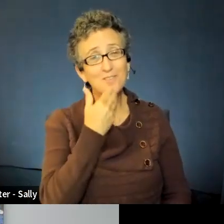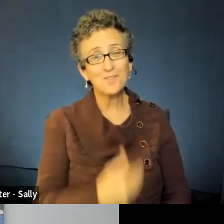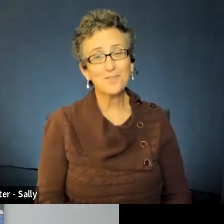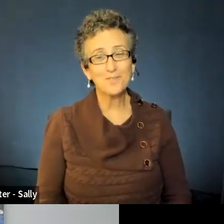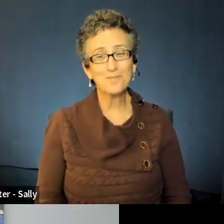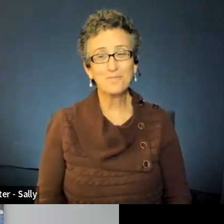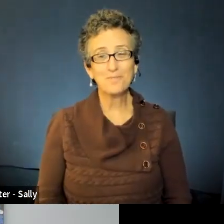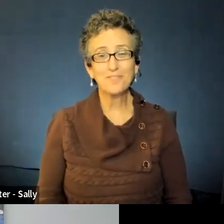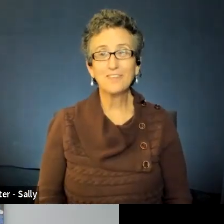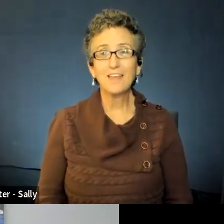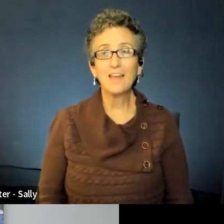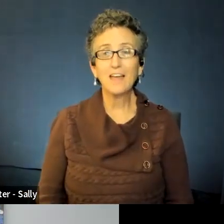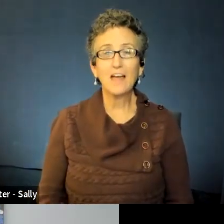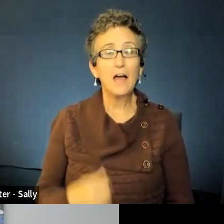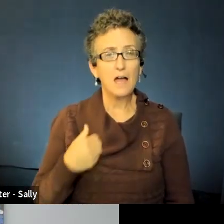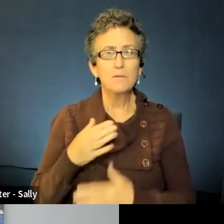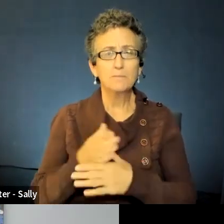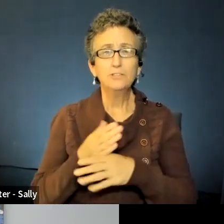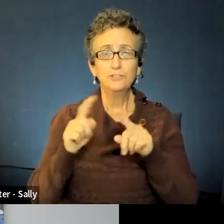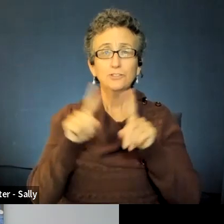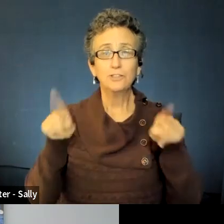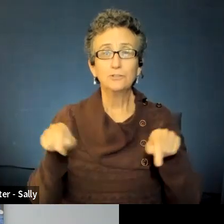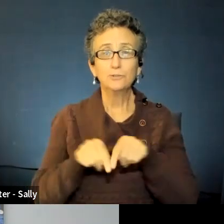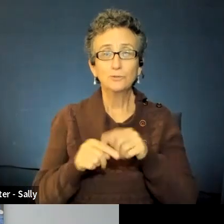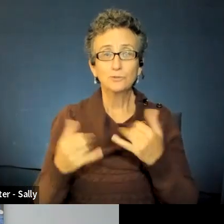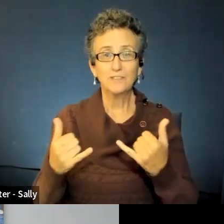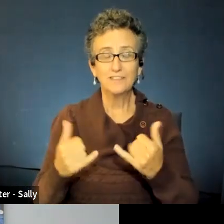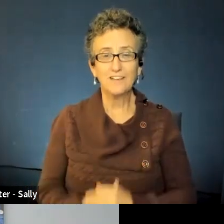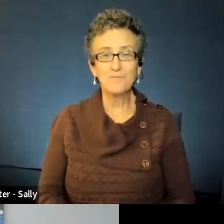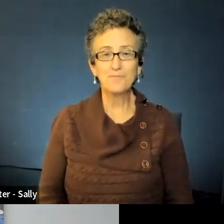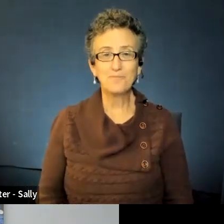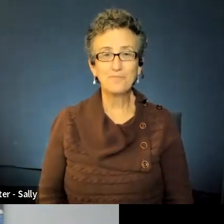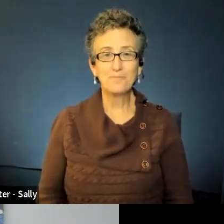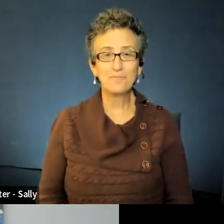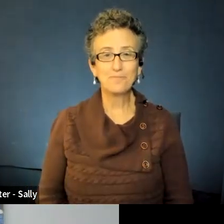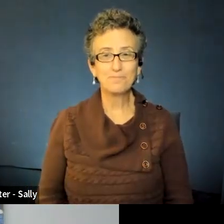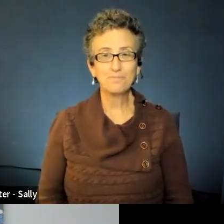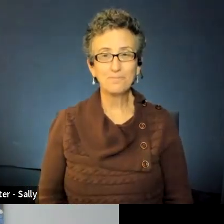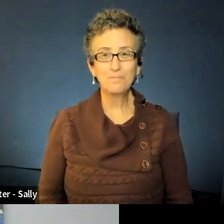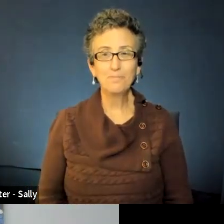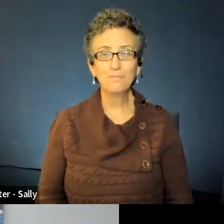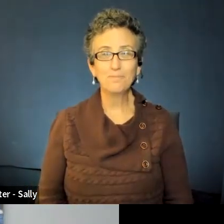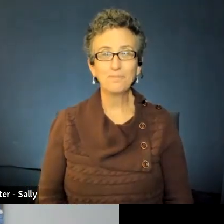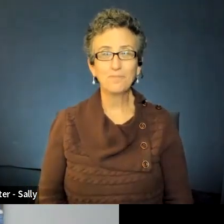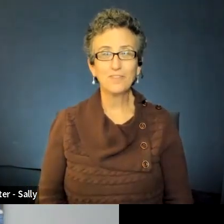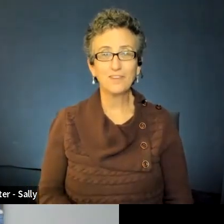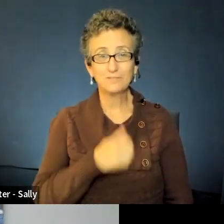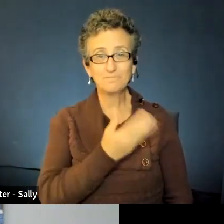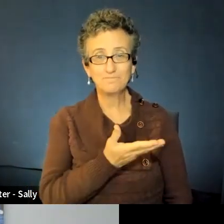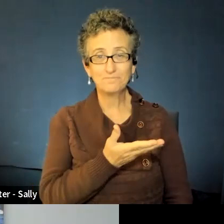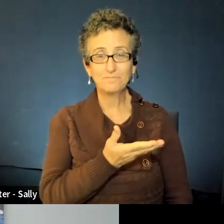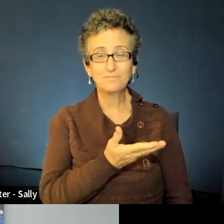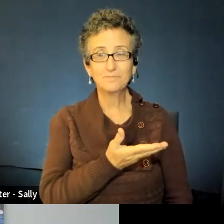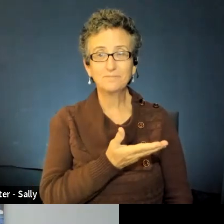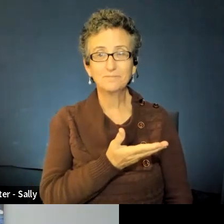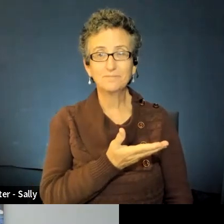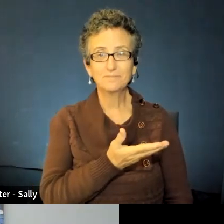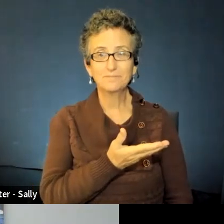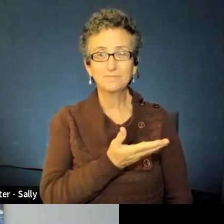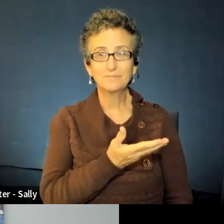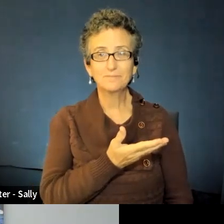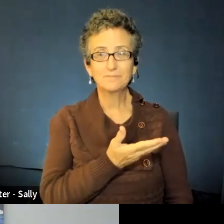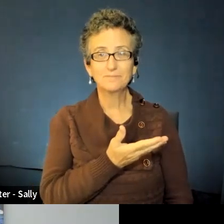With that, I will go ahead and ask Joell Austin to get us started and kicked off for today. Take it away!